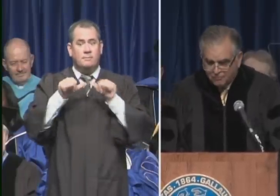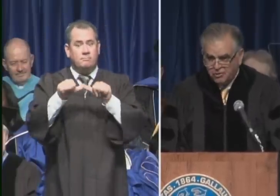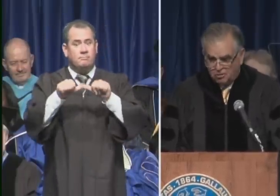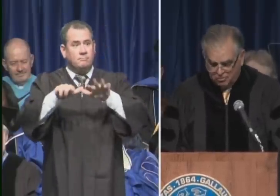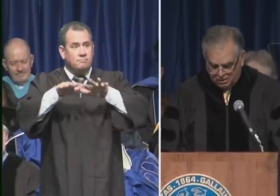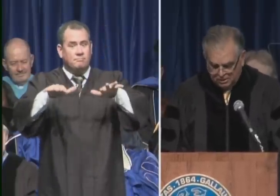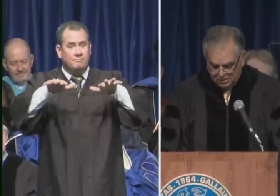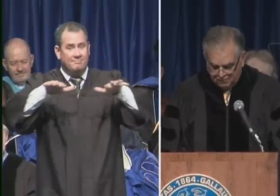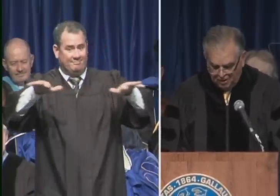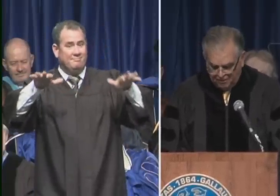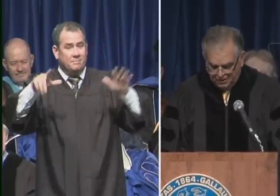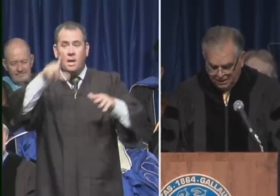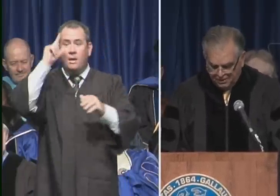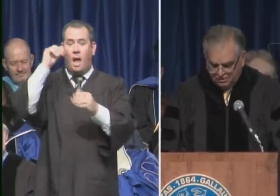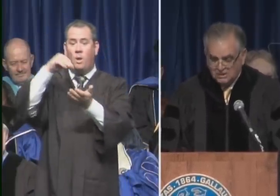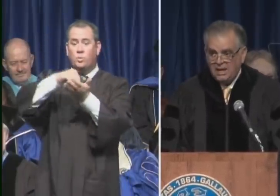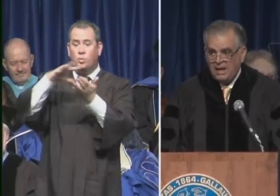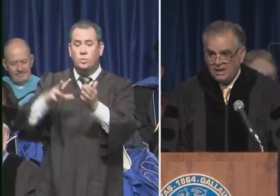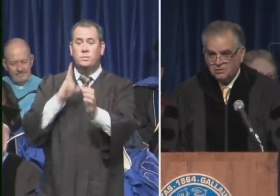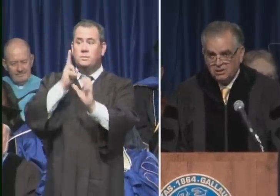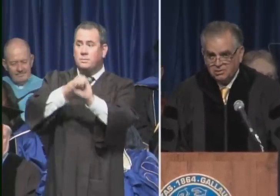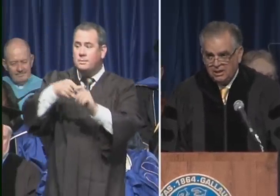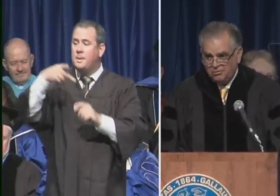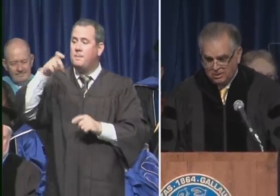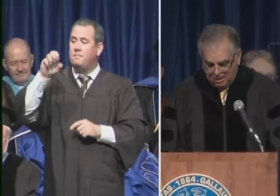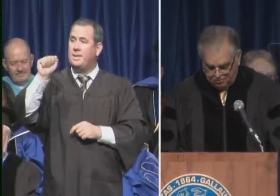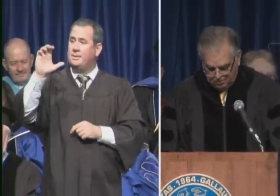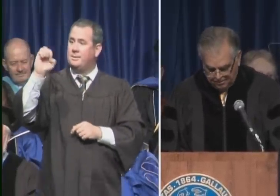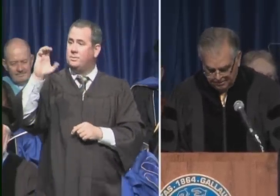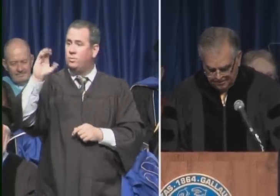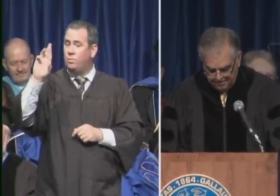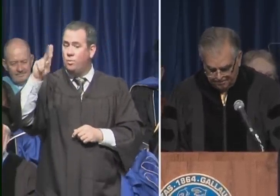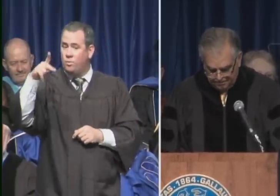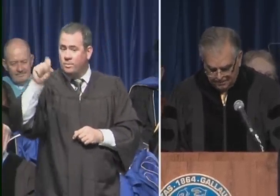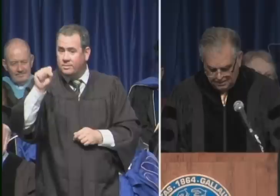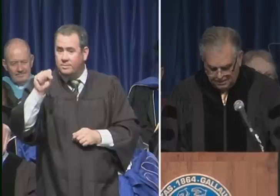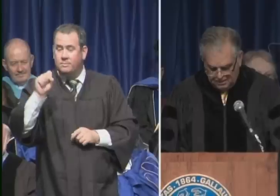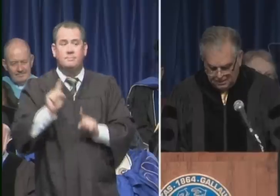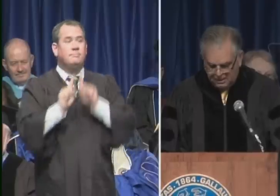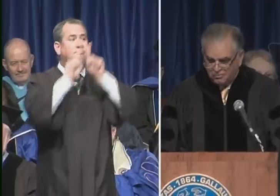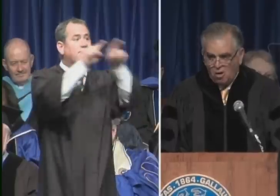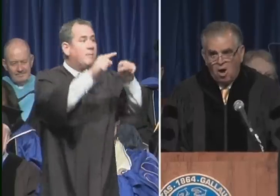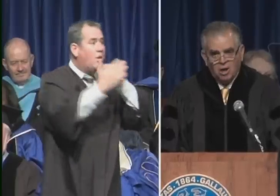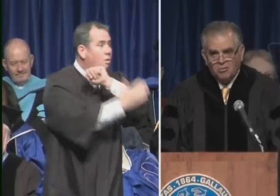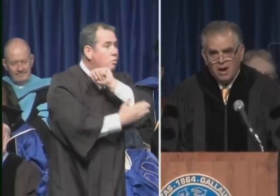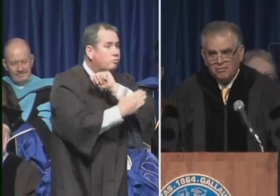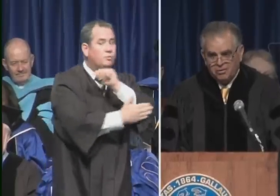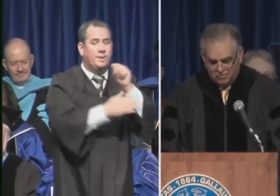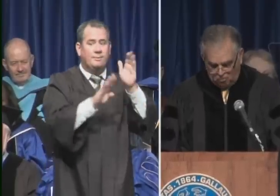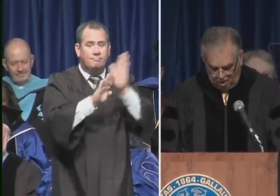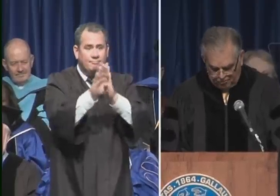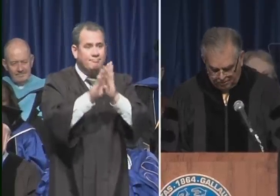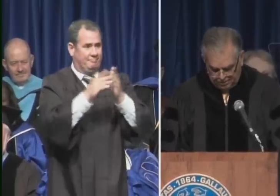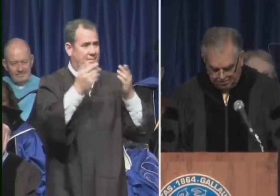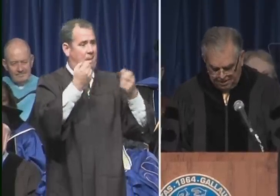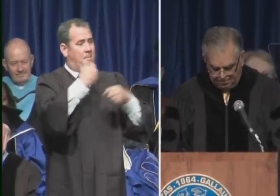in developing countries had access to education. And it's all around us in Washington.